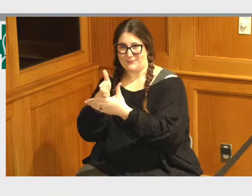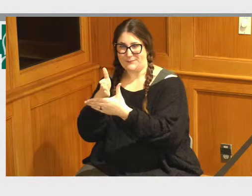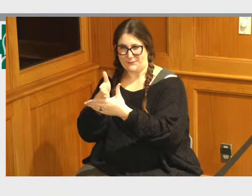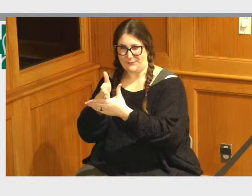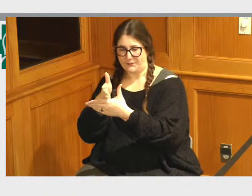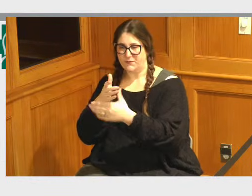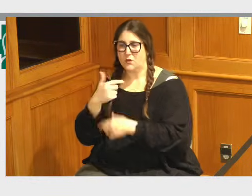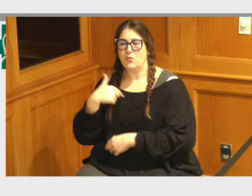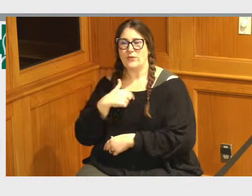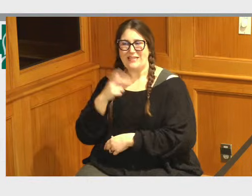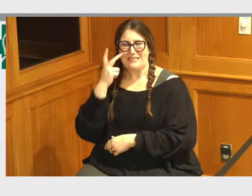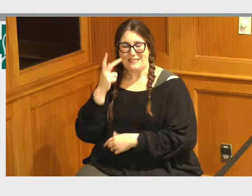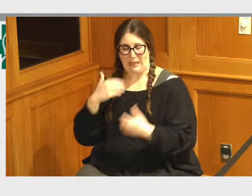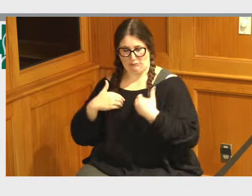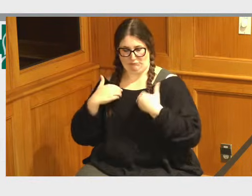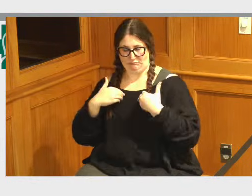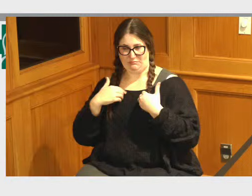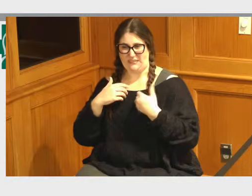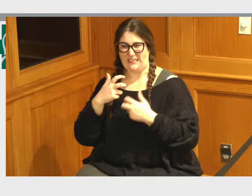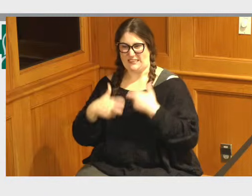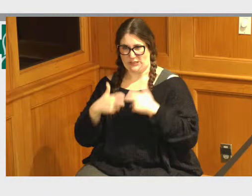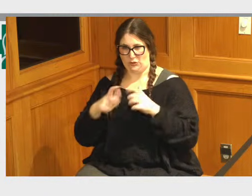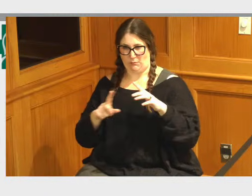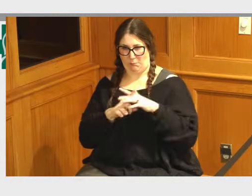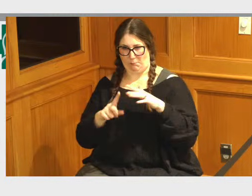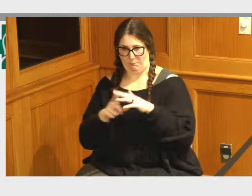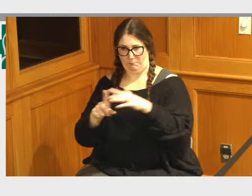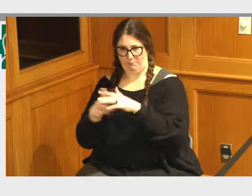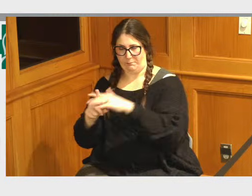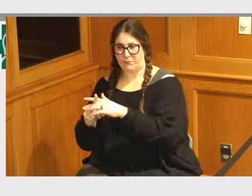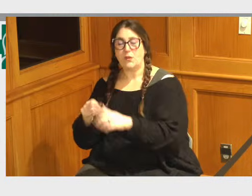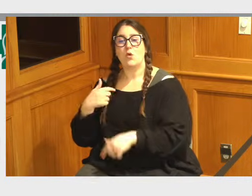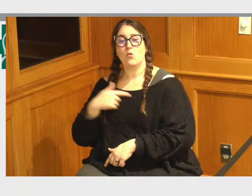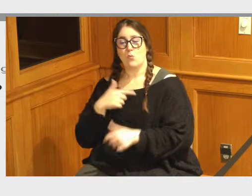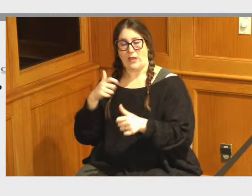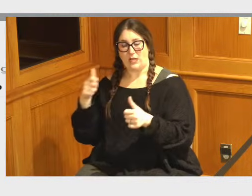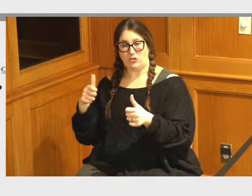local health as well as state and federal partners track influenza throughout those months. So